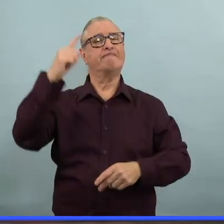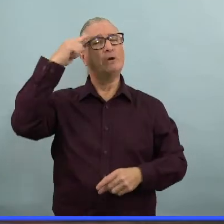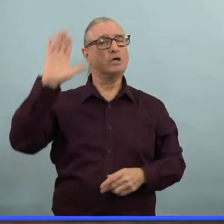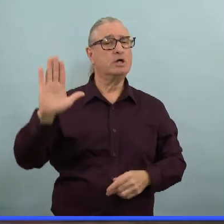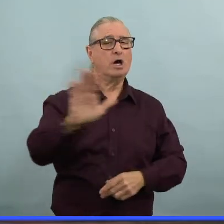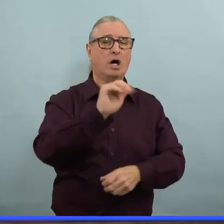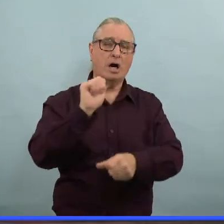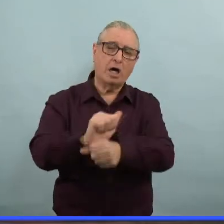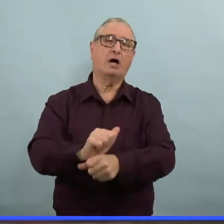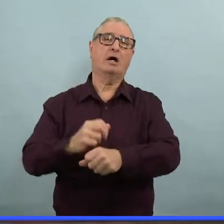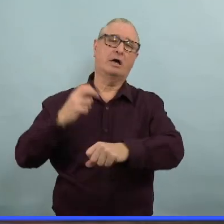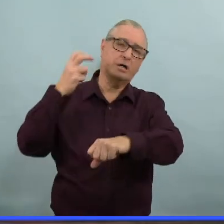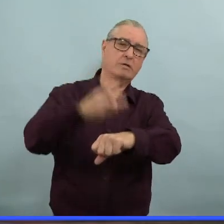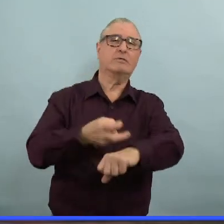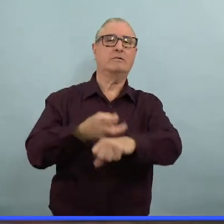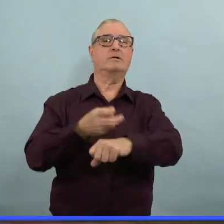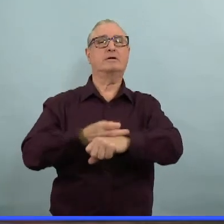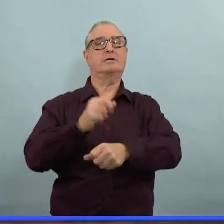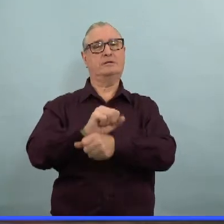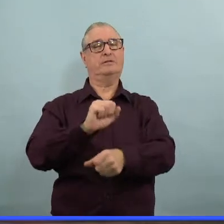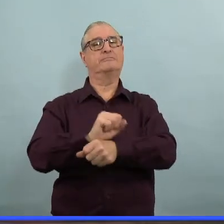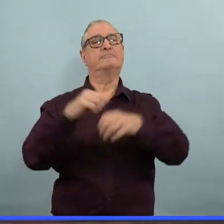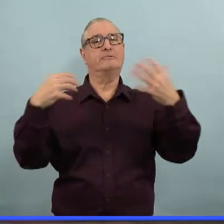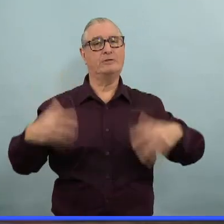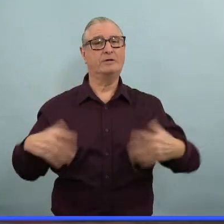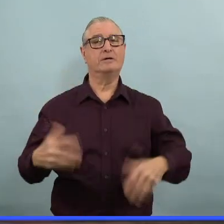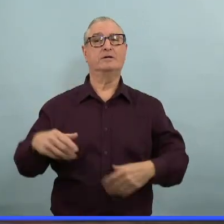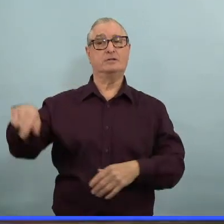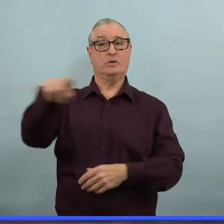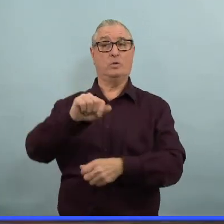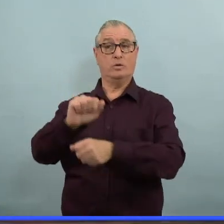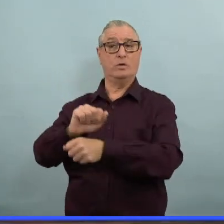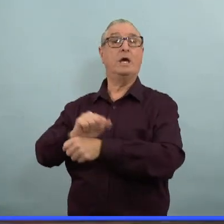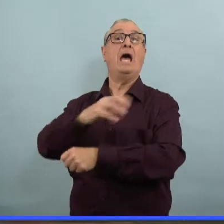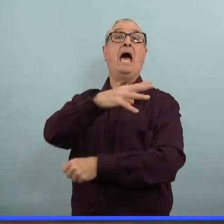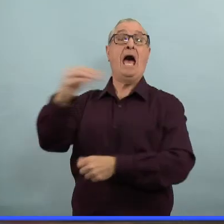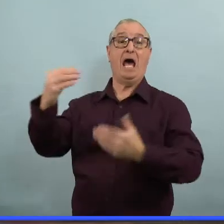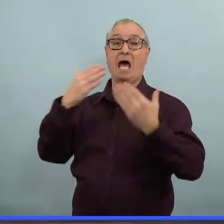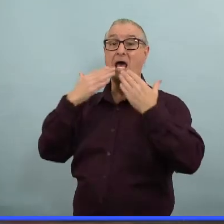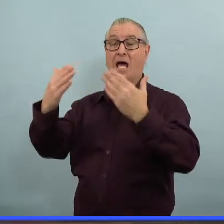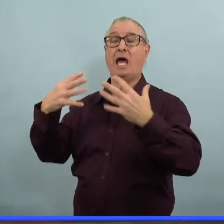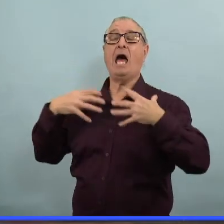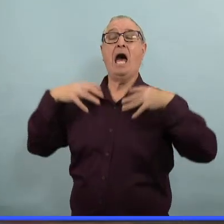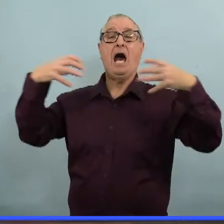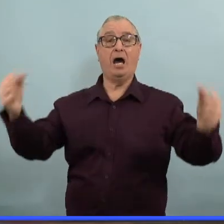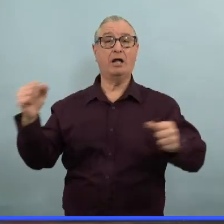uh given up so much during these tough times and i'm going to pass it back to the premiere